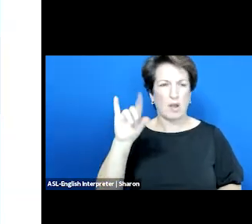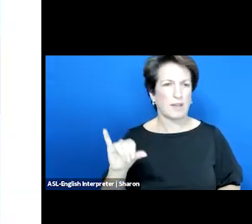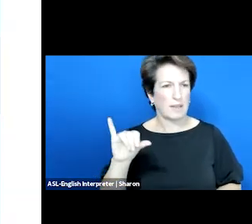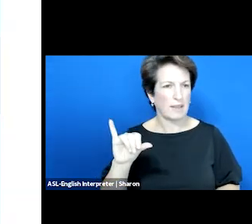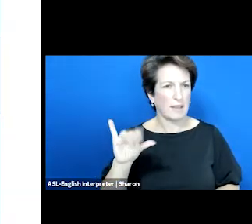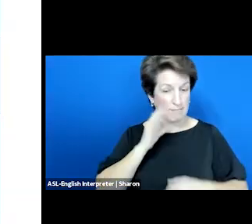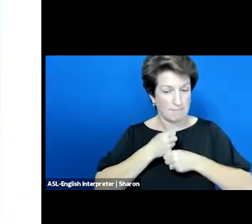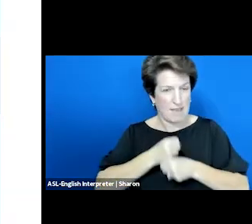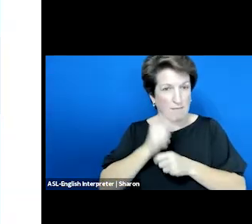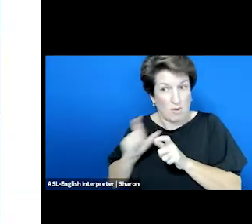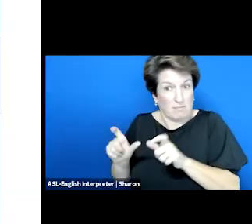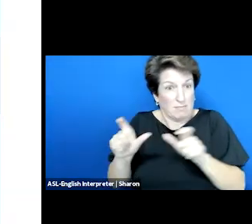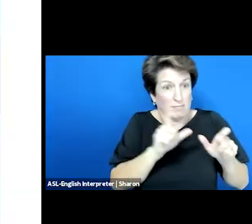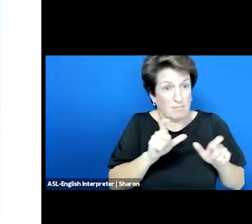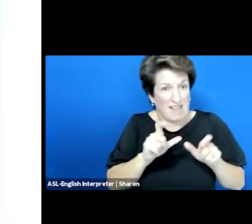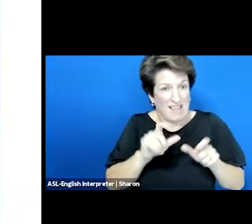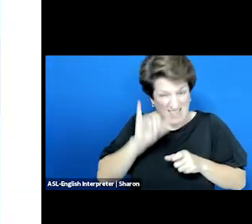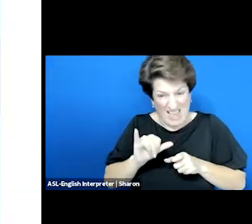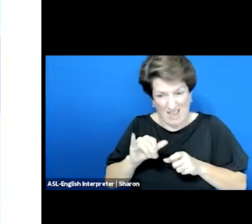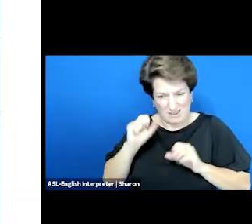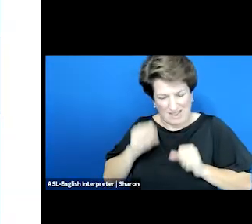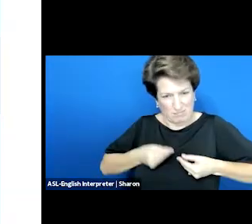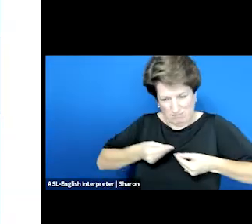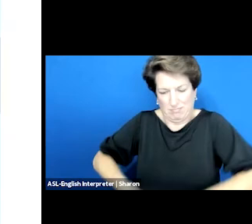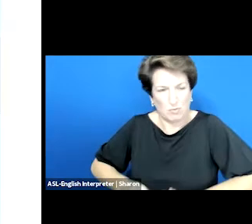recommend.